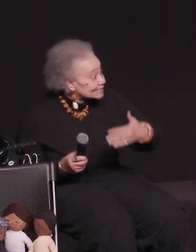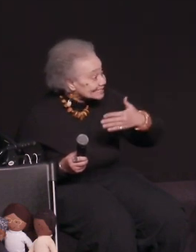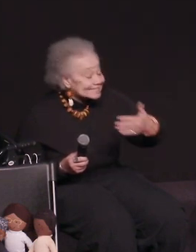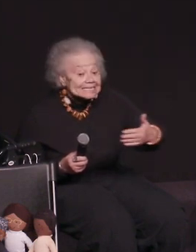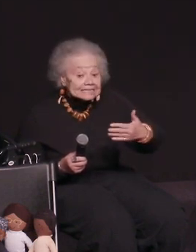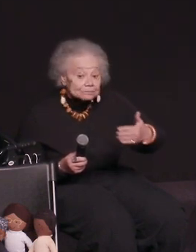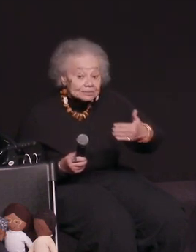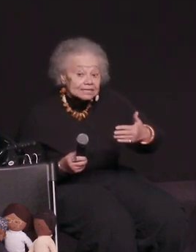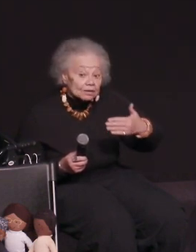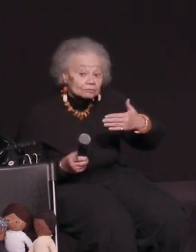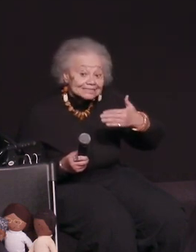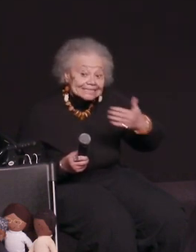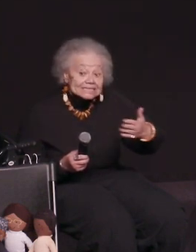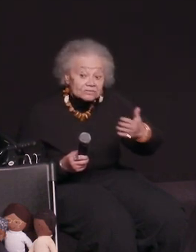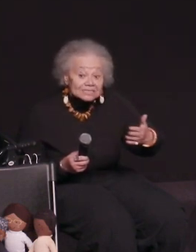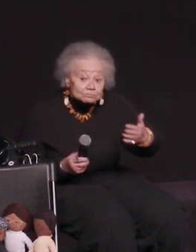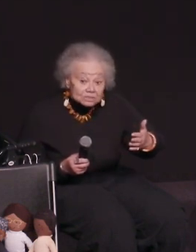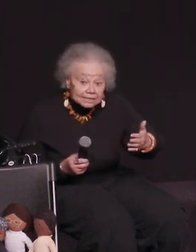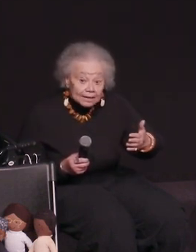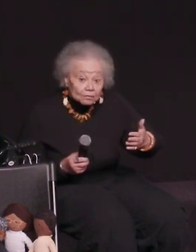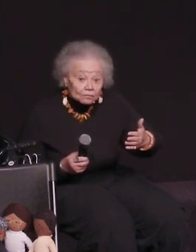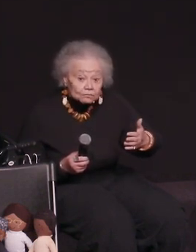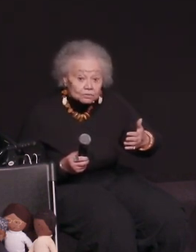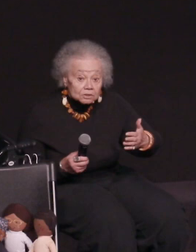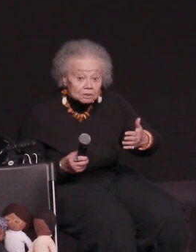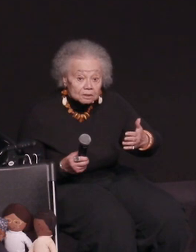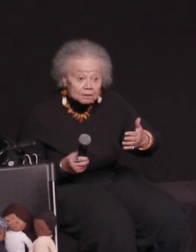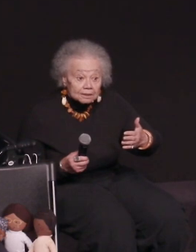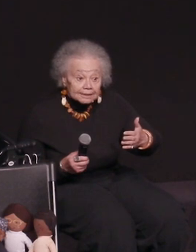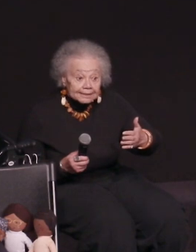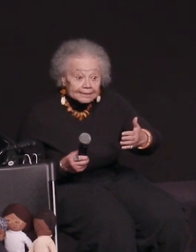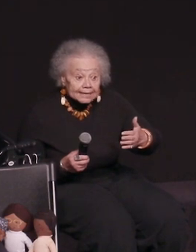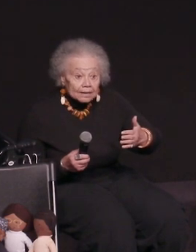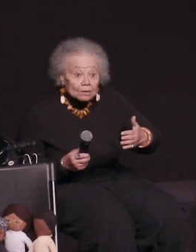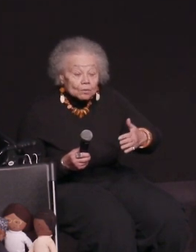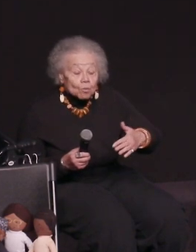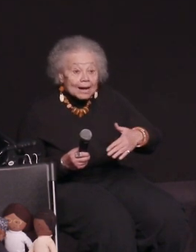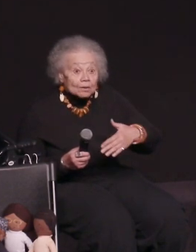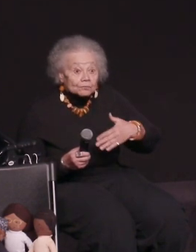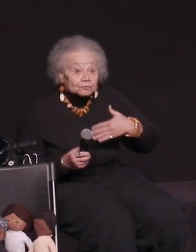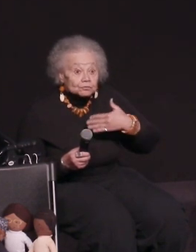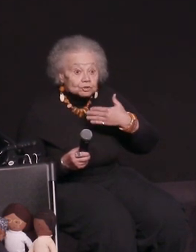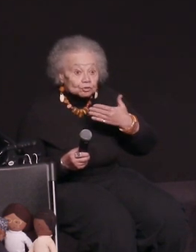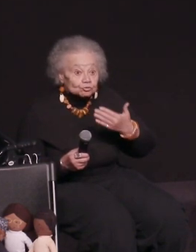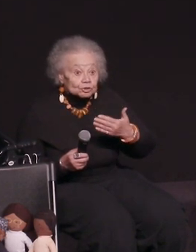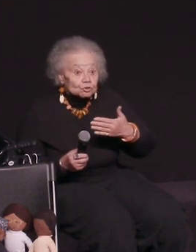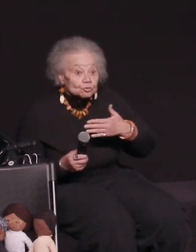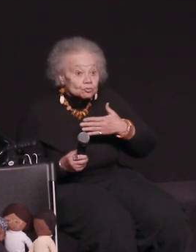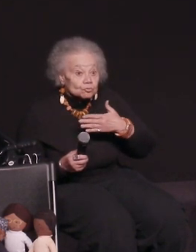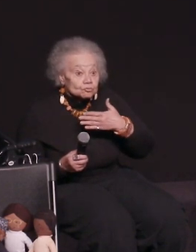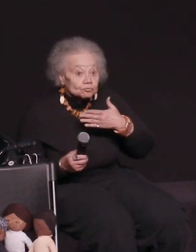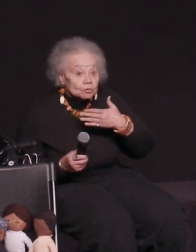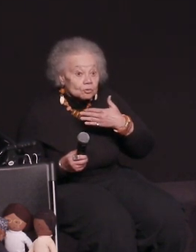to see themselves, hear themselves, while children who